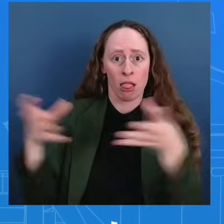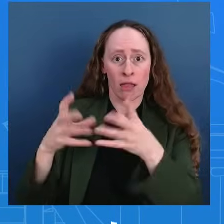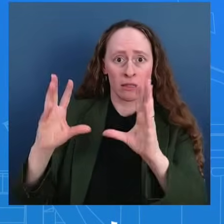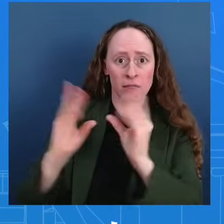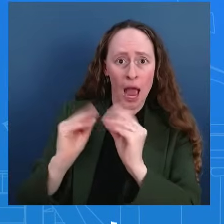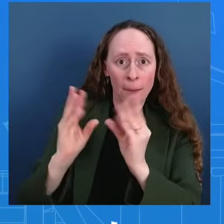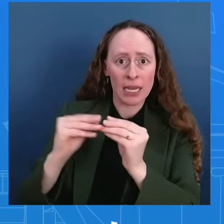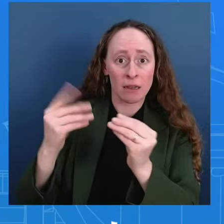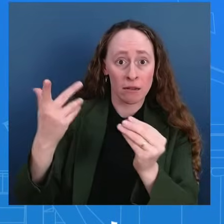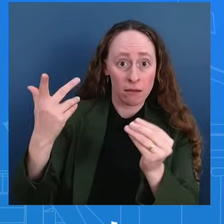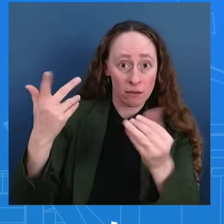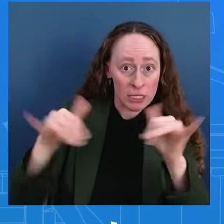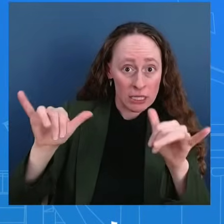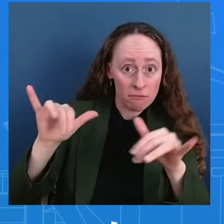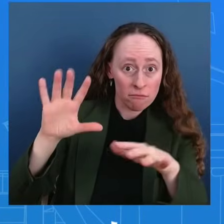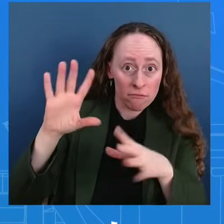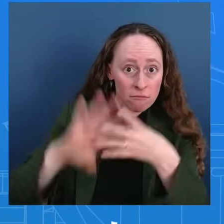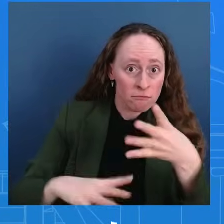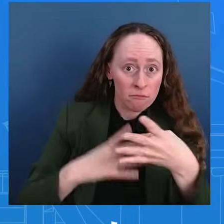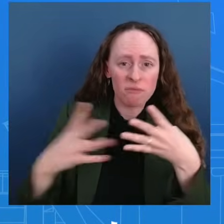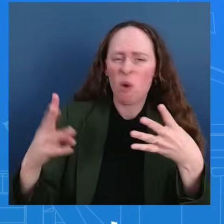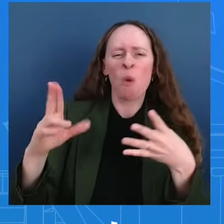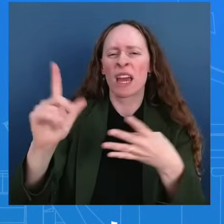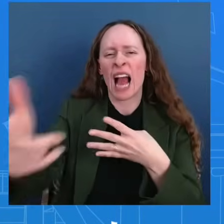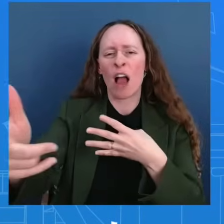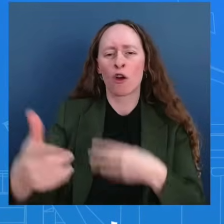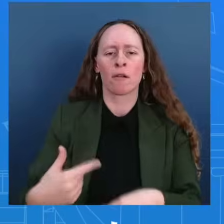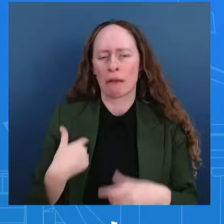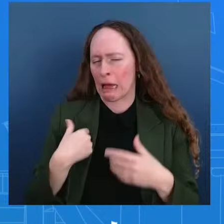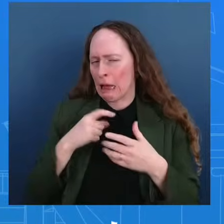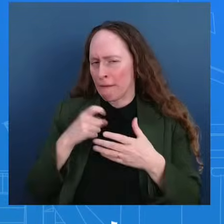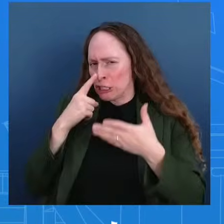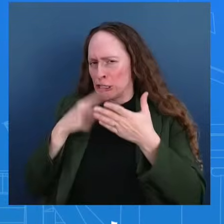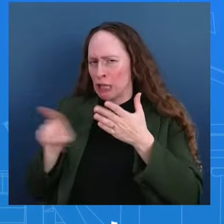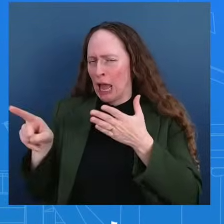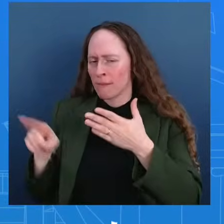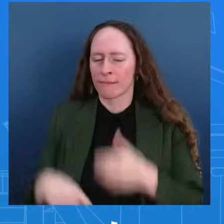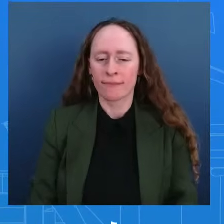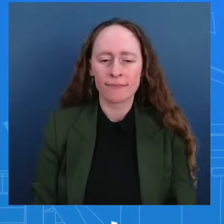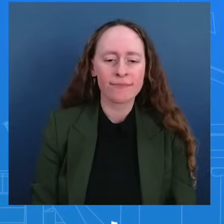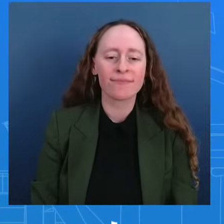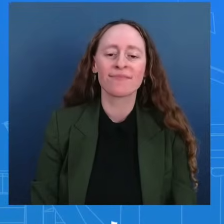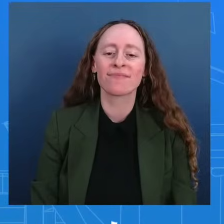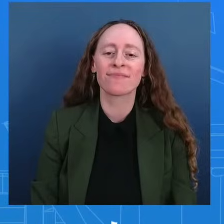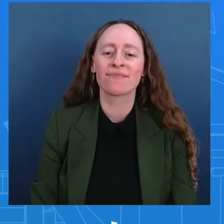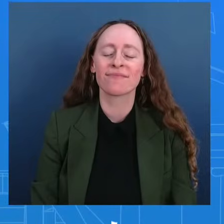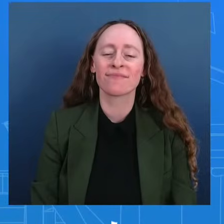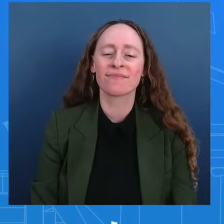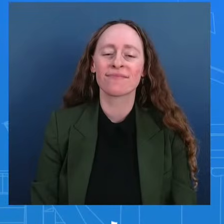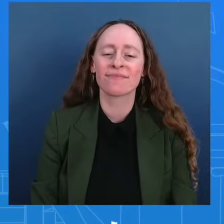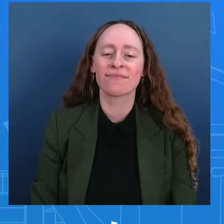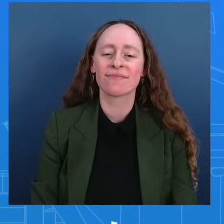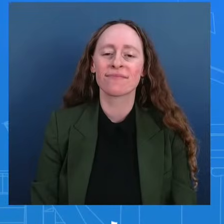I -- I’m su- -- I’ll be sure to check with the team, but I just don’t have anything on that. The Press: Is the president expected to have any meetings with any other foreign leaders during the trip?